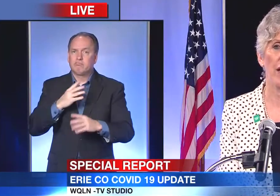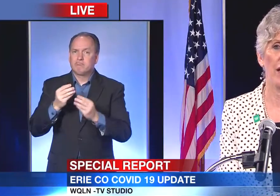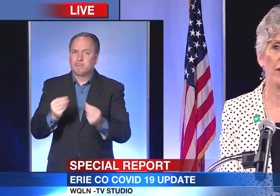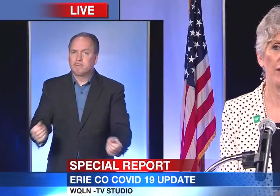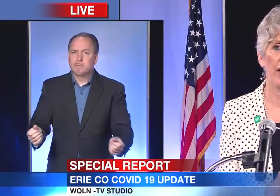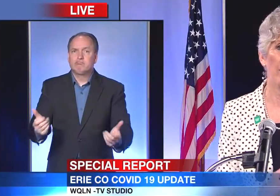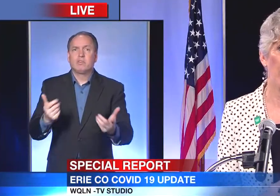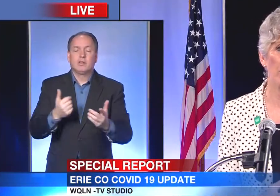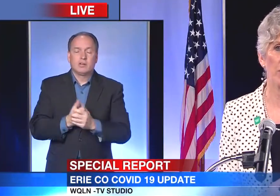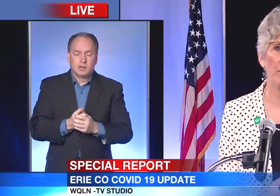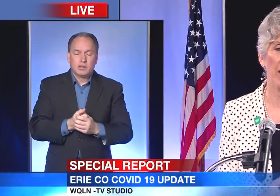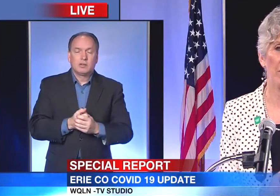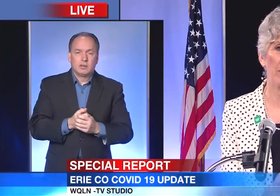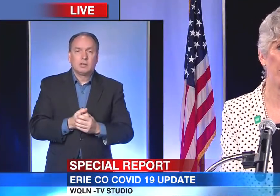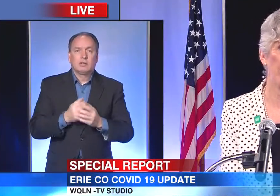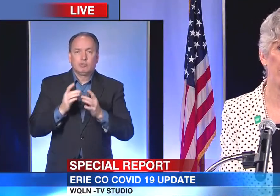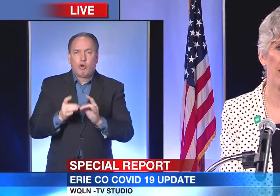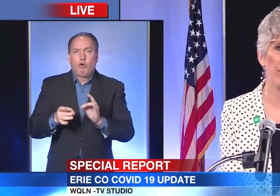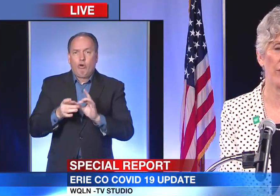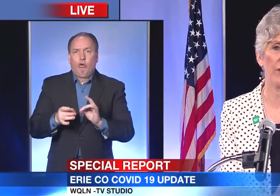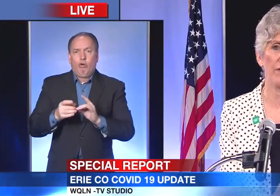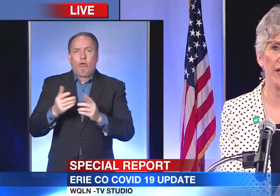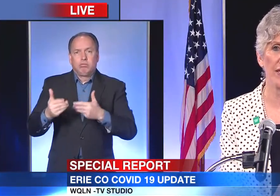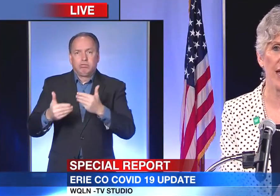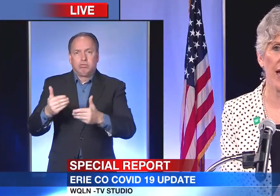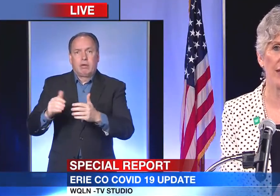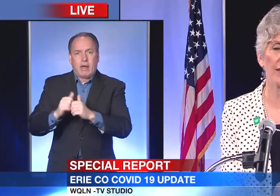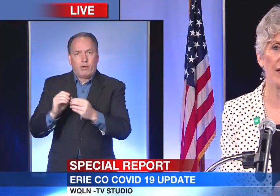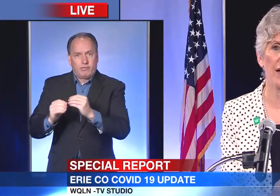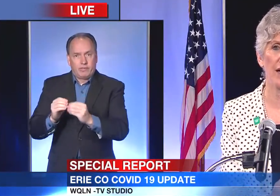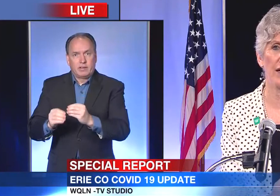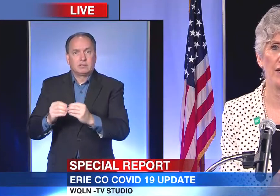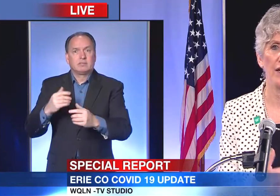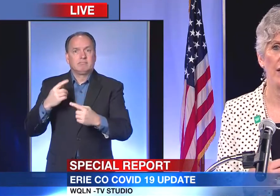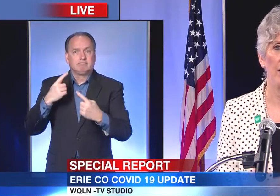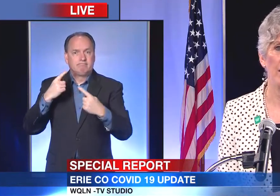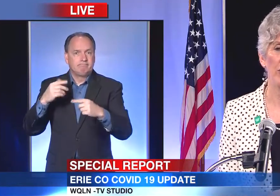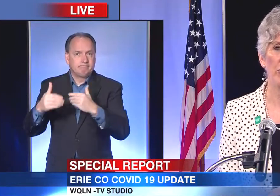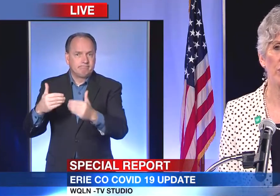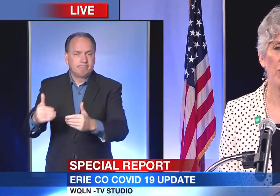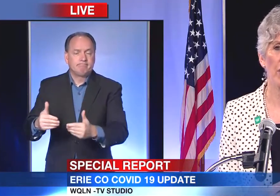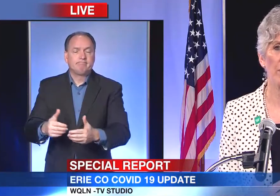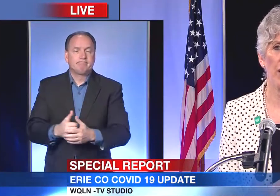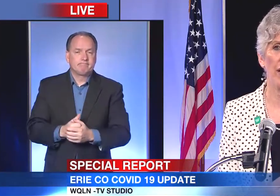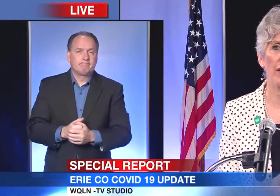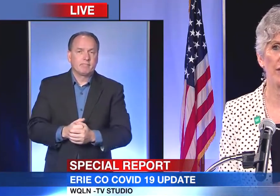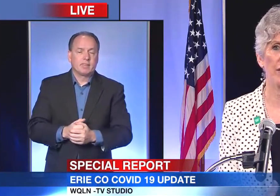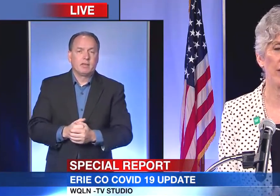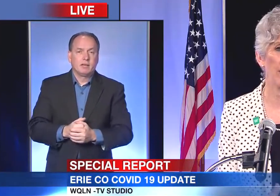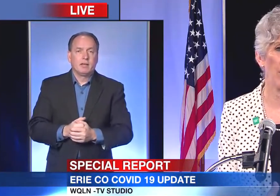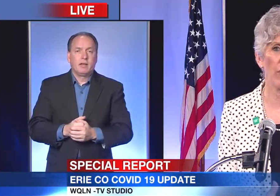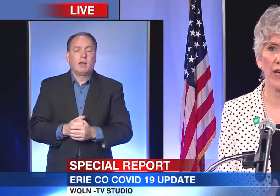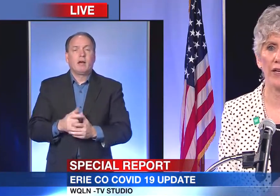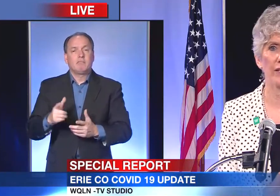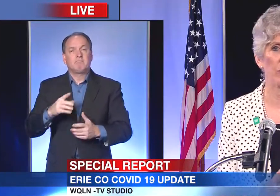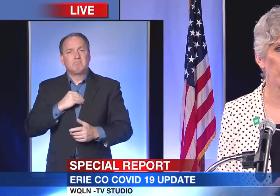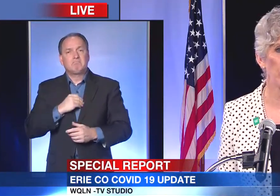OVER THE PHONE AND SAY, THIS IS THE ISSUE THAT WAS BROUGHT UP TO US, AND THEY TALKED TO US ABOUT IT, AND WE SAY, THIS IS HOW YOU